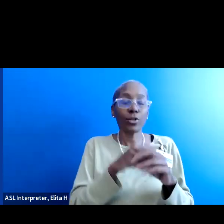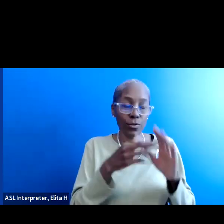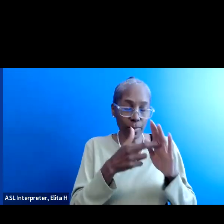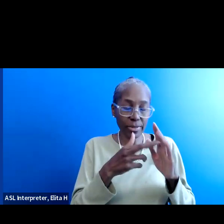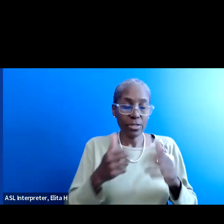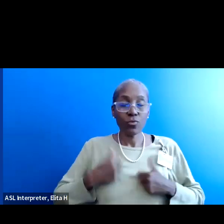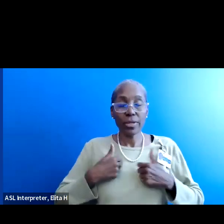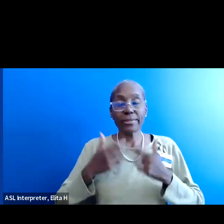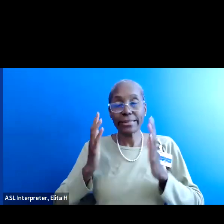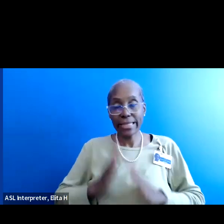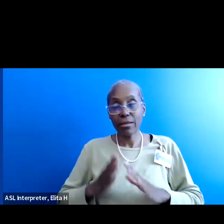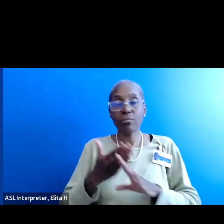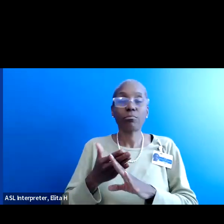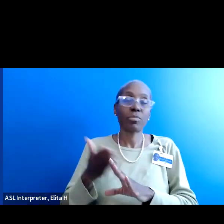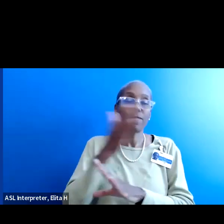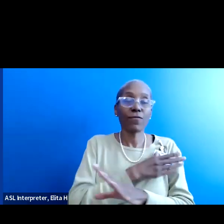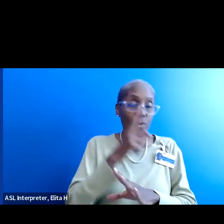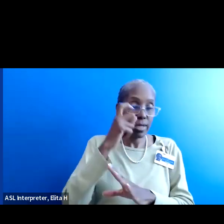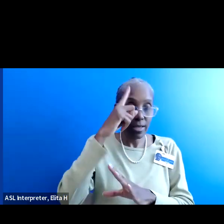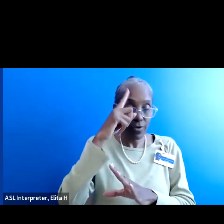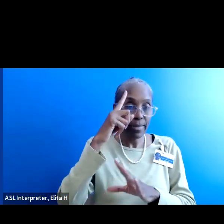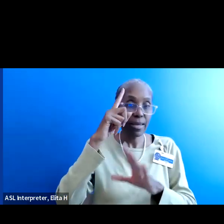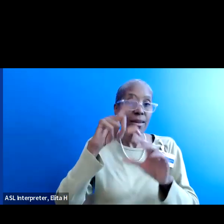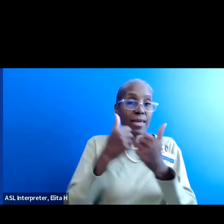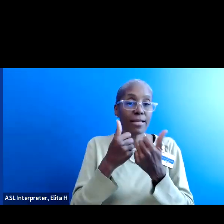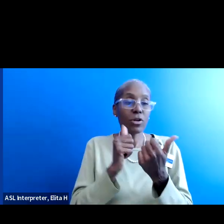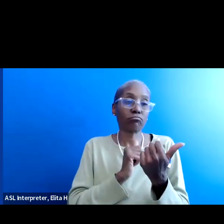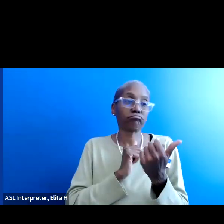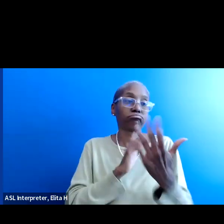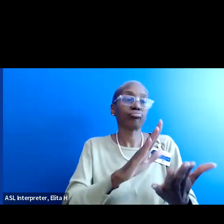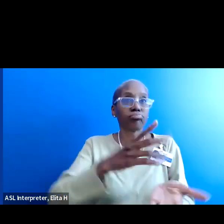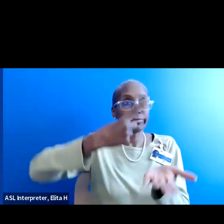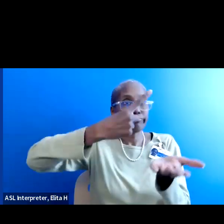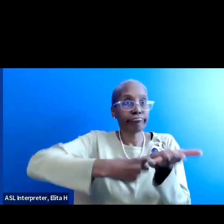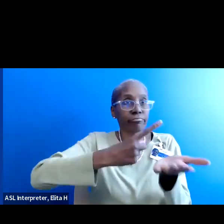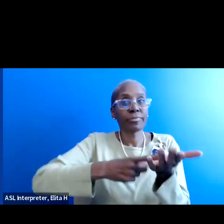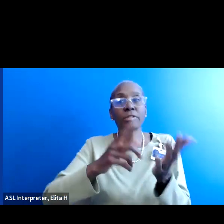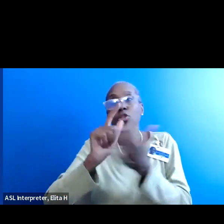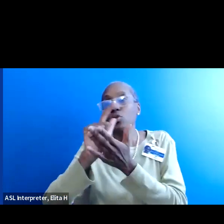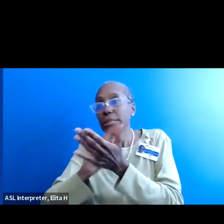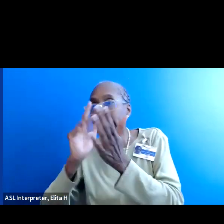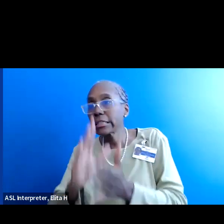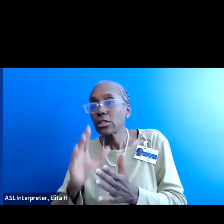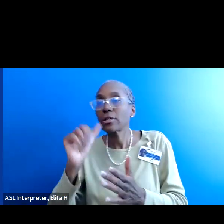interests before governmental agencies and seeking legal, administrative, or other remedies to help a resident.